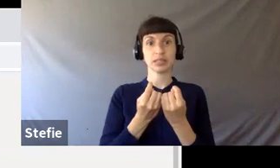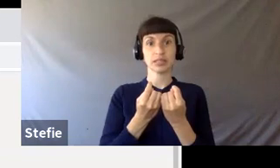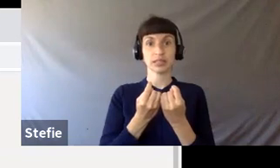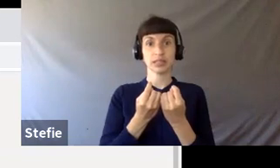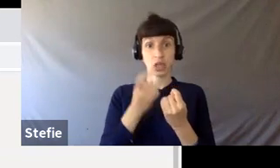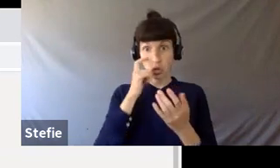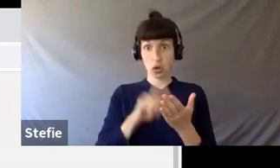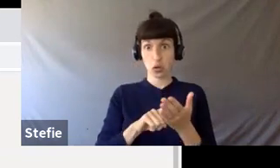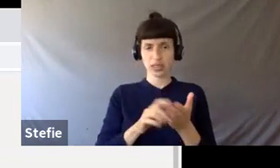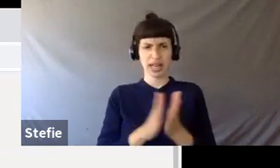and you are not in your computer, I don't know if you want to stay signed in. I want to say "yes" in this instance.